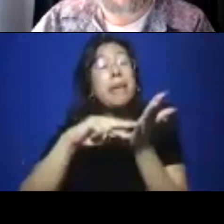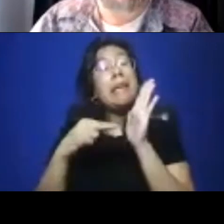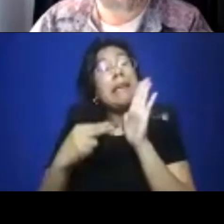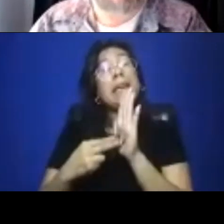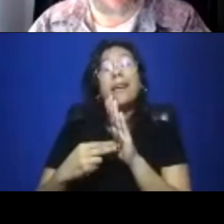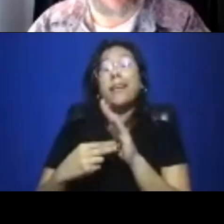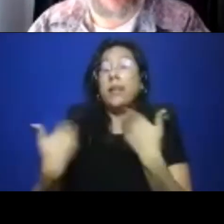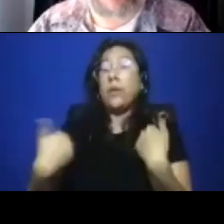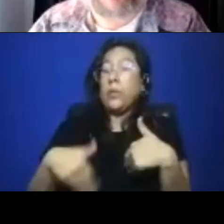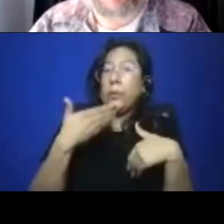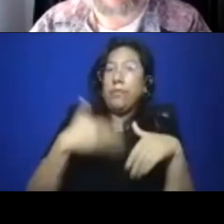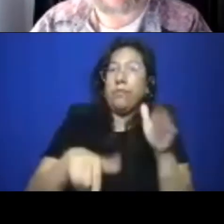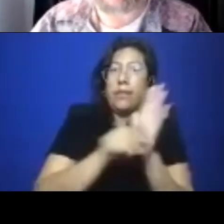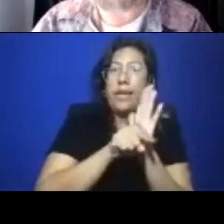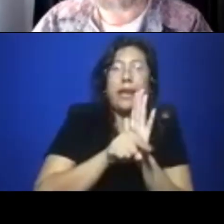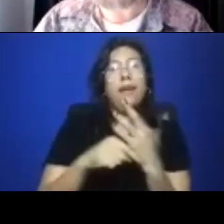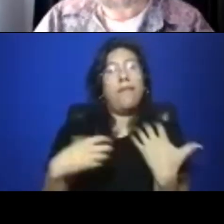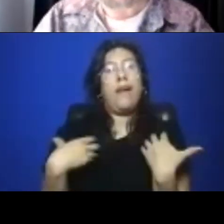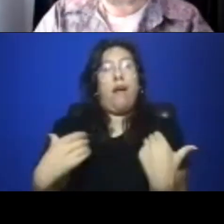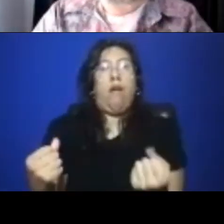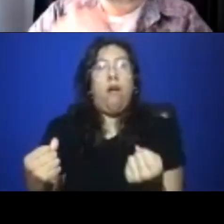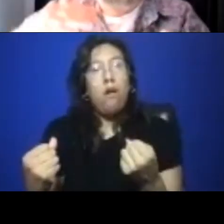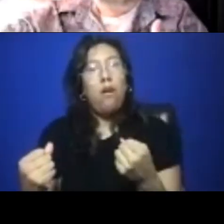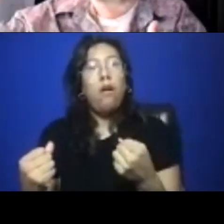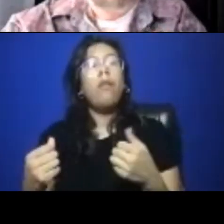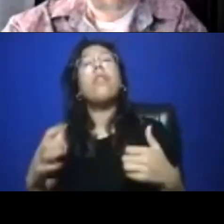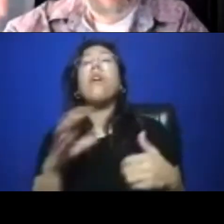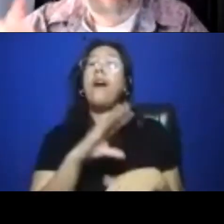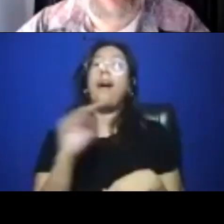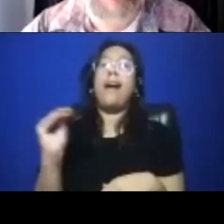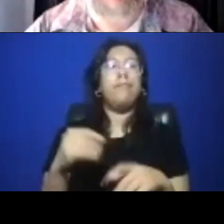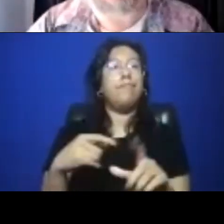or negative mental health outcomes. So there's kind of like a scoring method